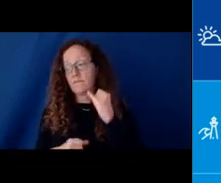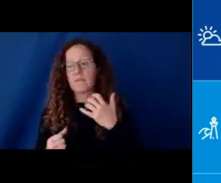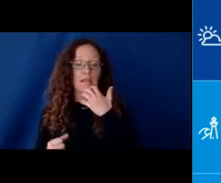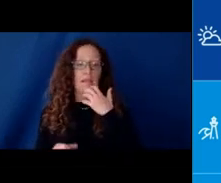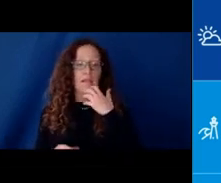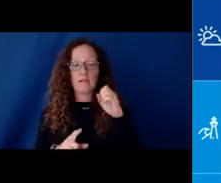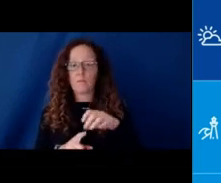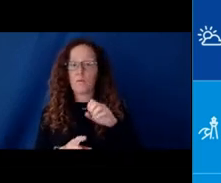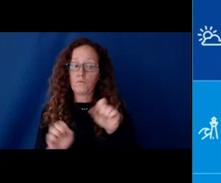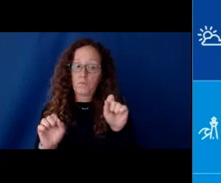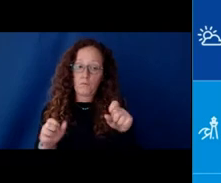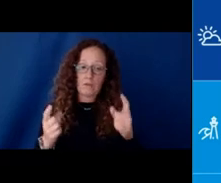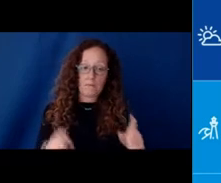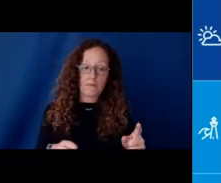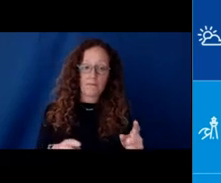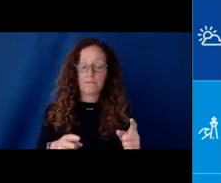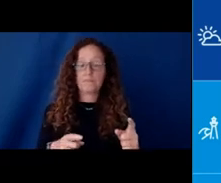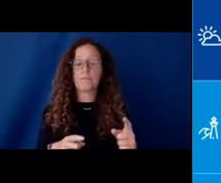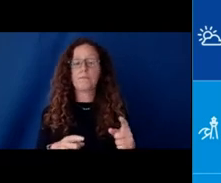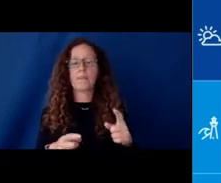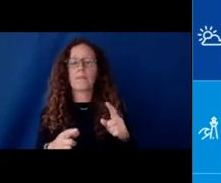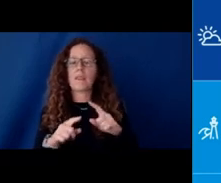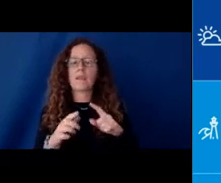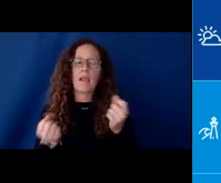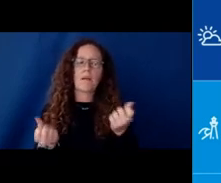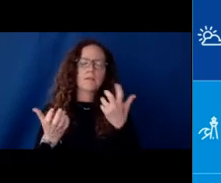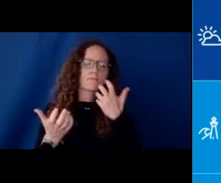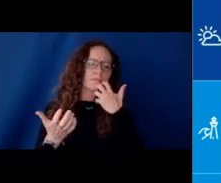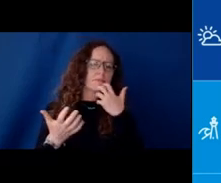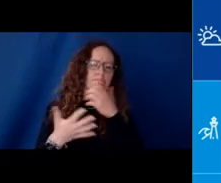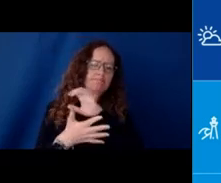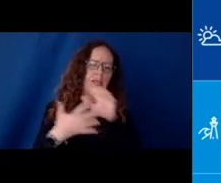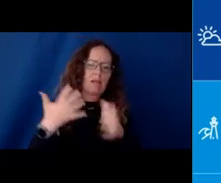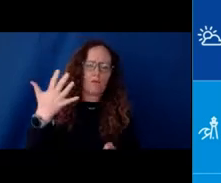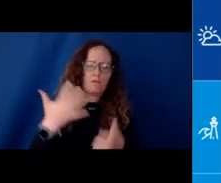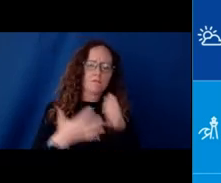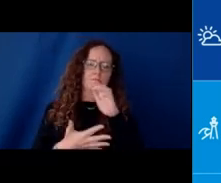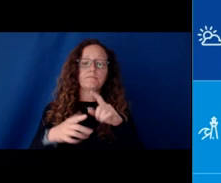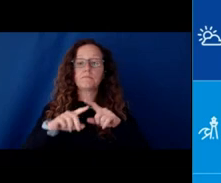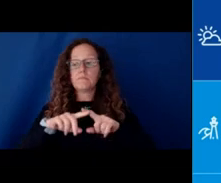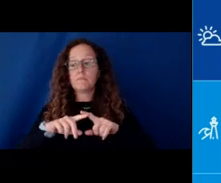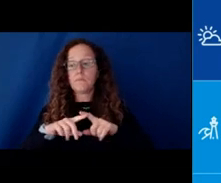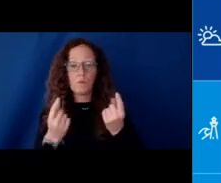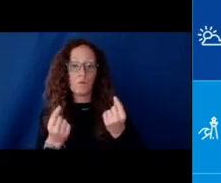these actions can vary depending on the HeatRisk level. Lastly, these actions are based on whether